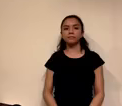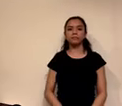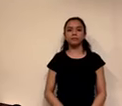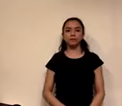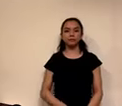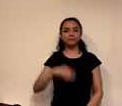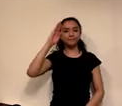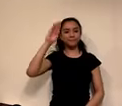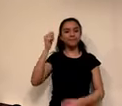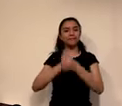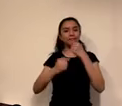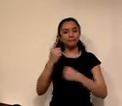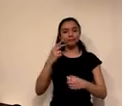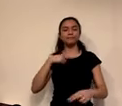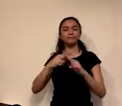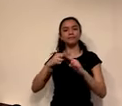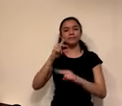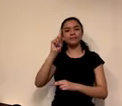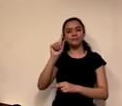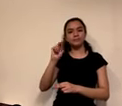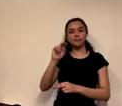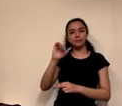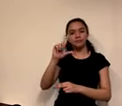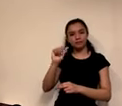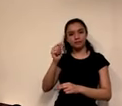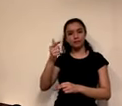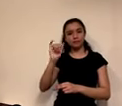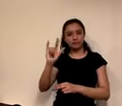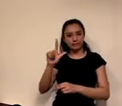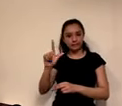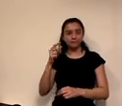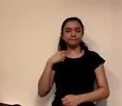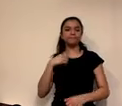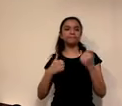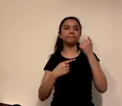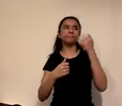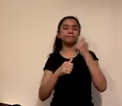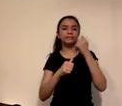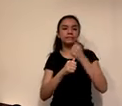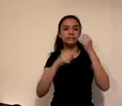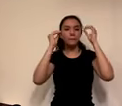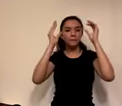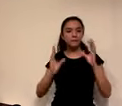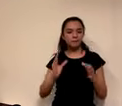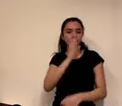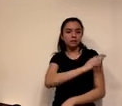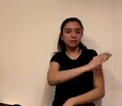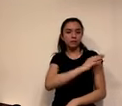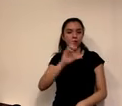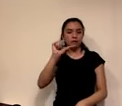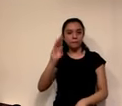Hello everyone, my name is Daniela Gill and I'm an assistant professor in the Clinical Laboratory Science Program here at UTRGV.